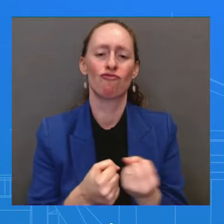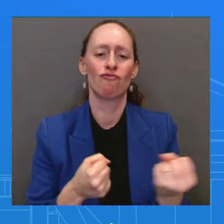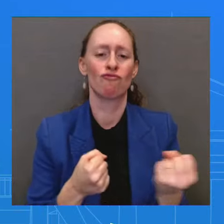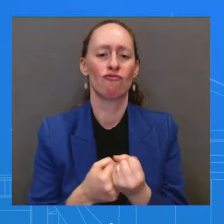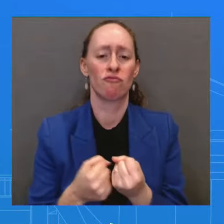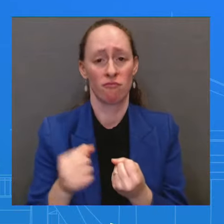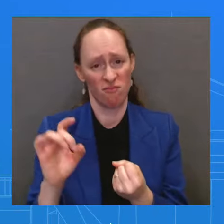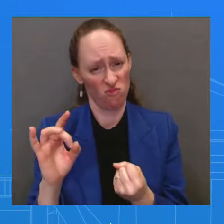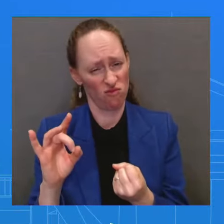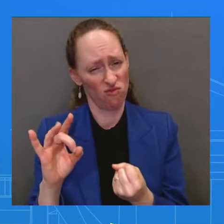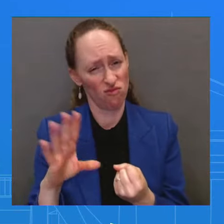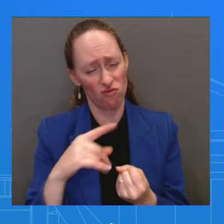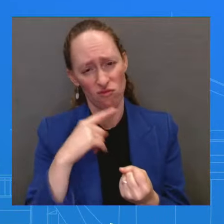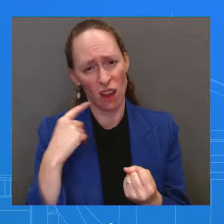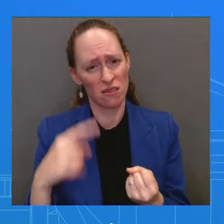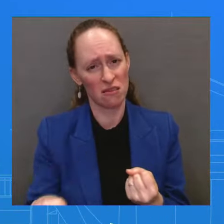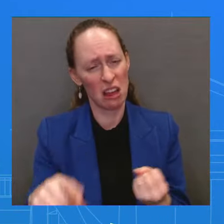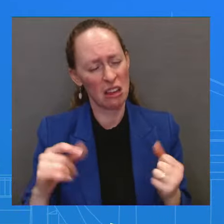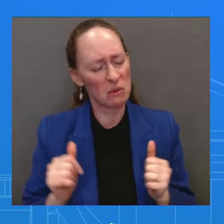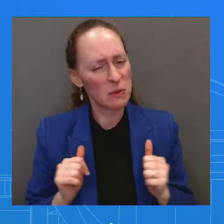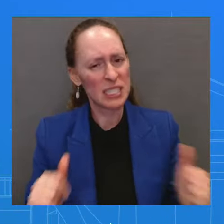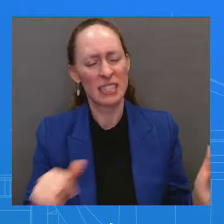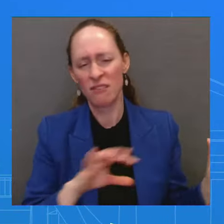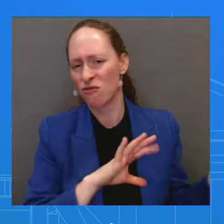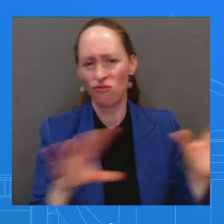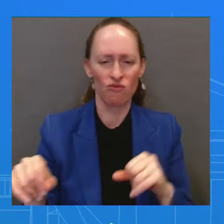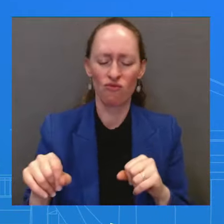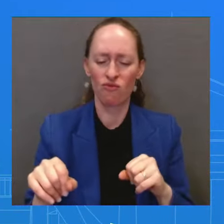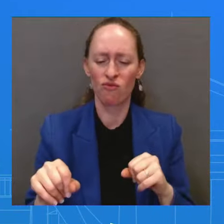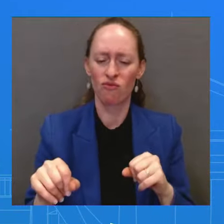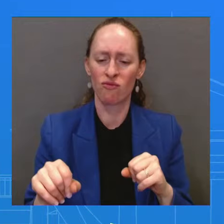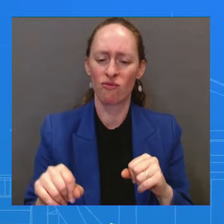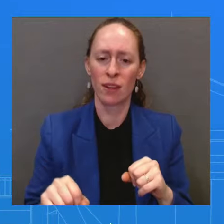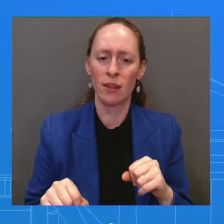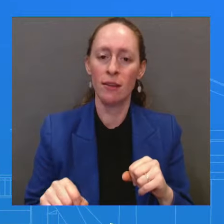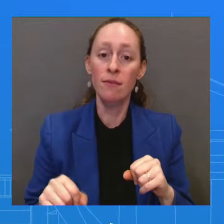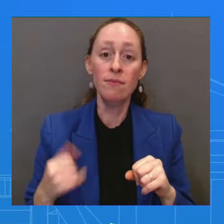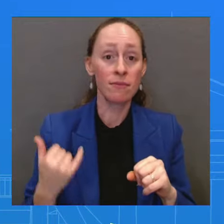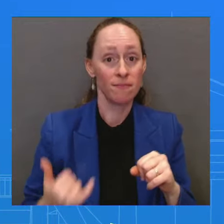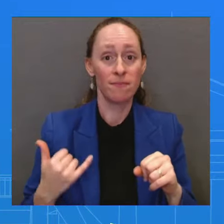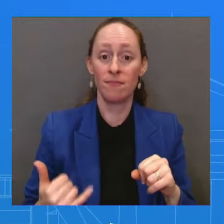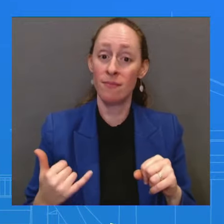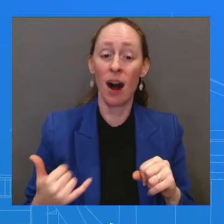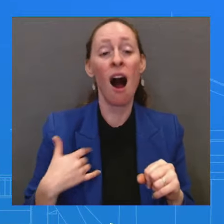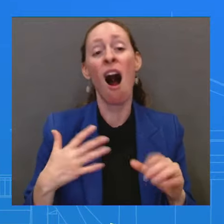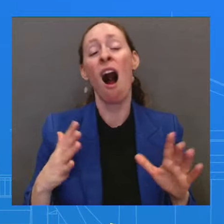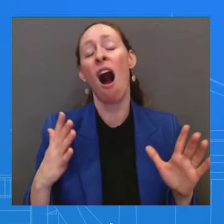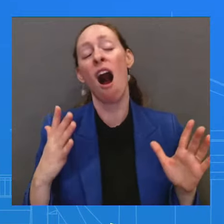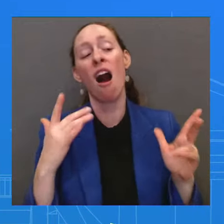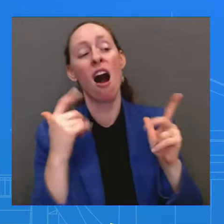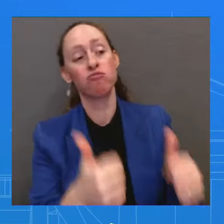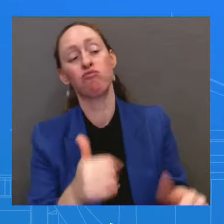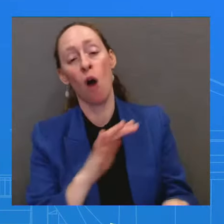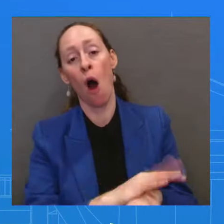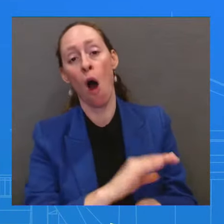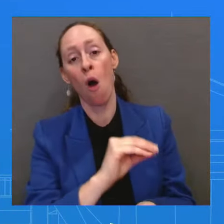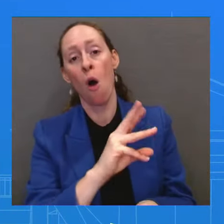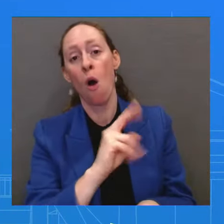, right? to walk away from that would be a mistake. And he talked about how what they're doing, what the brave people of Ukraine is doing